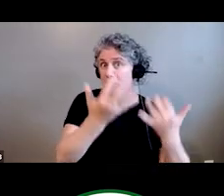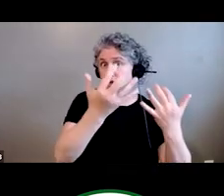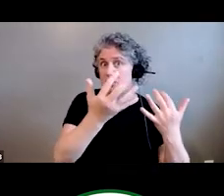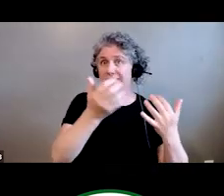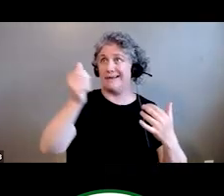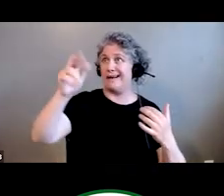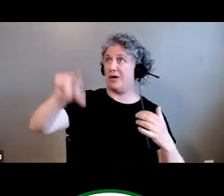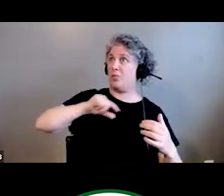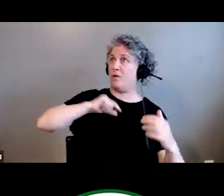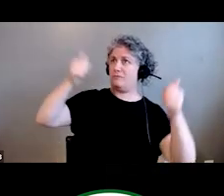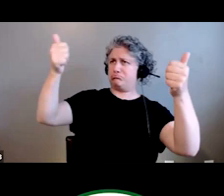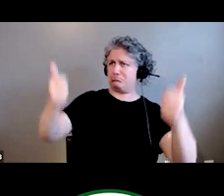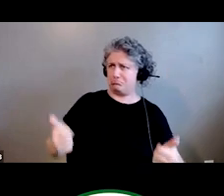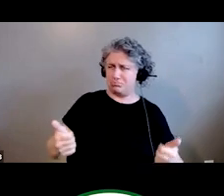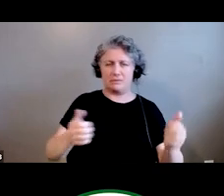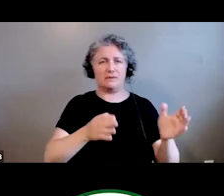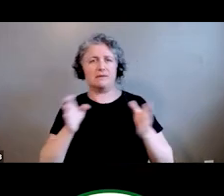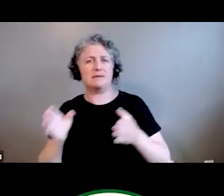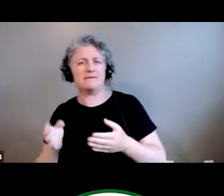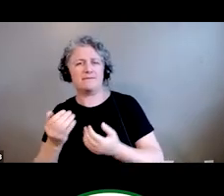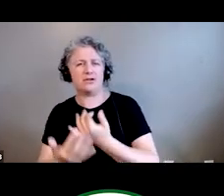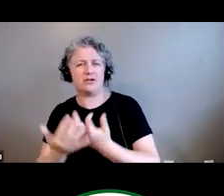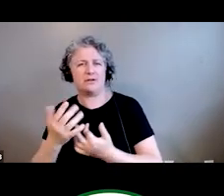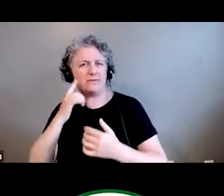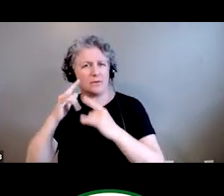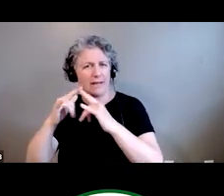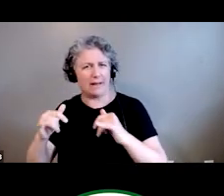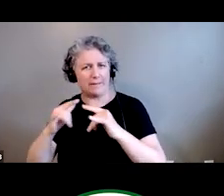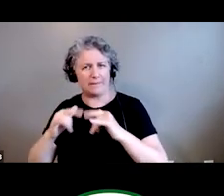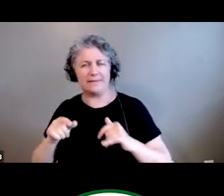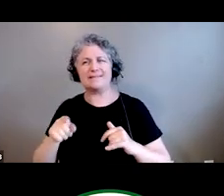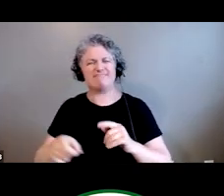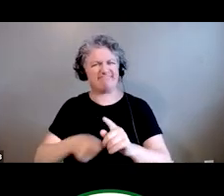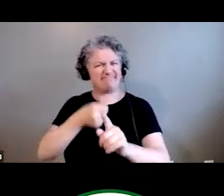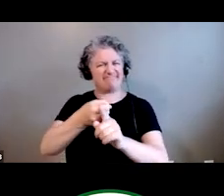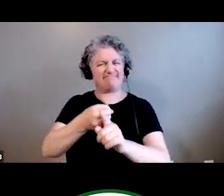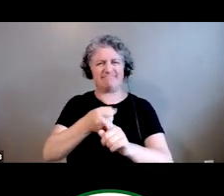individuals with respiratory related disabilities and many things.